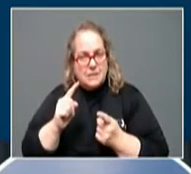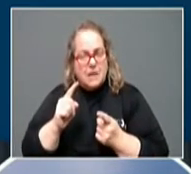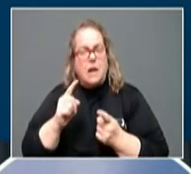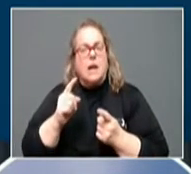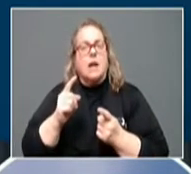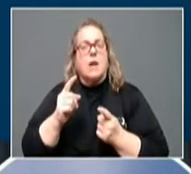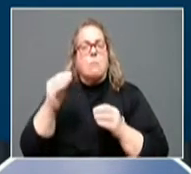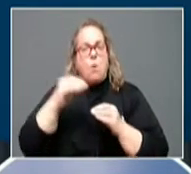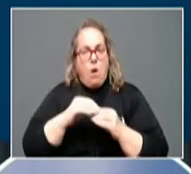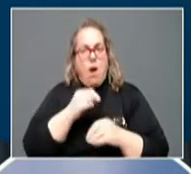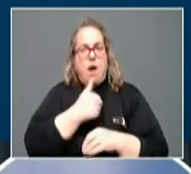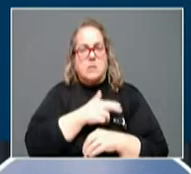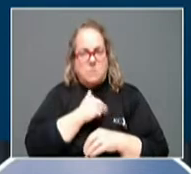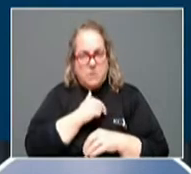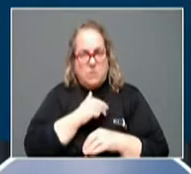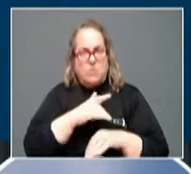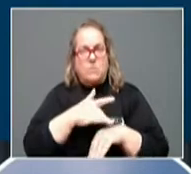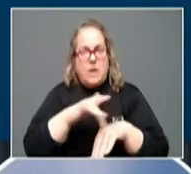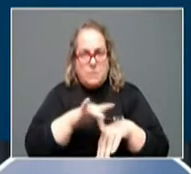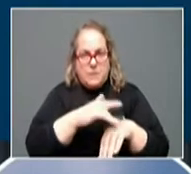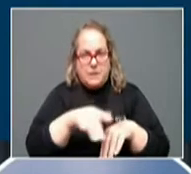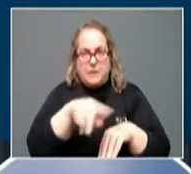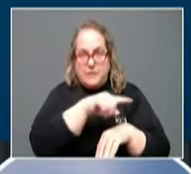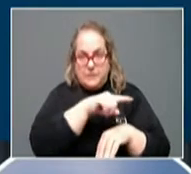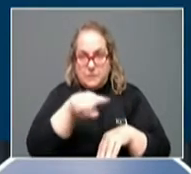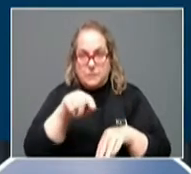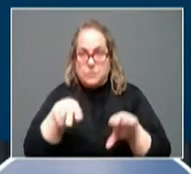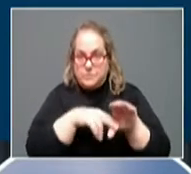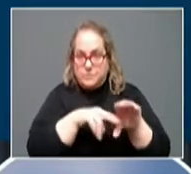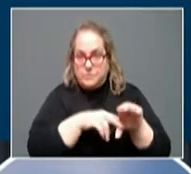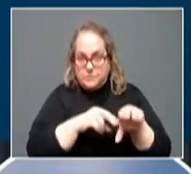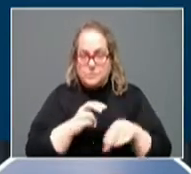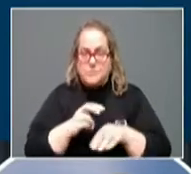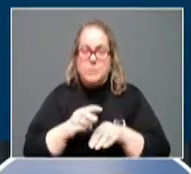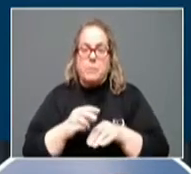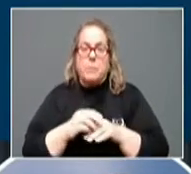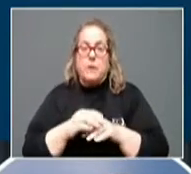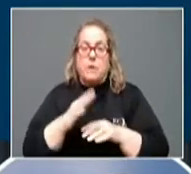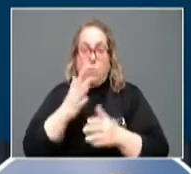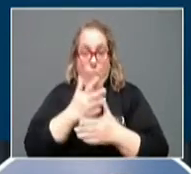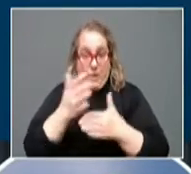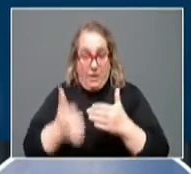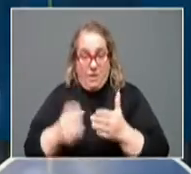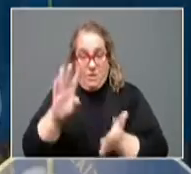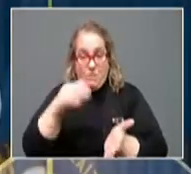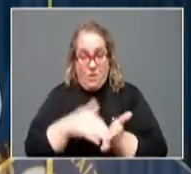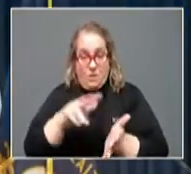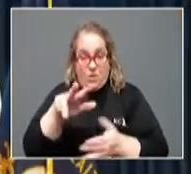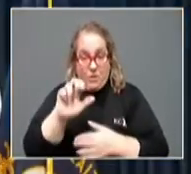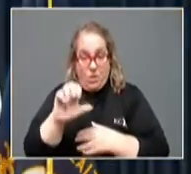side Over the weekend, 4307 Kentucky ins getting their very first shot of